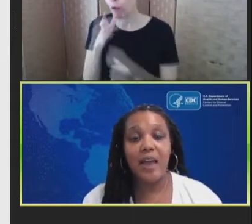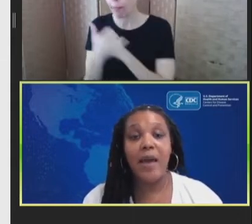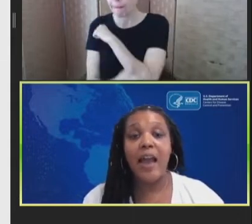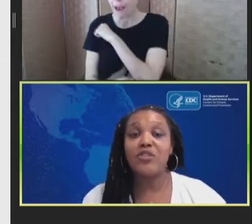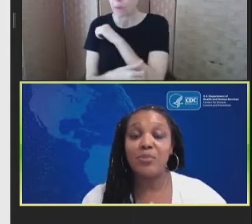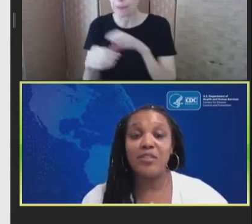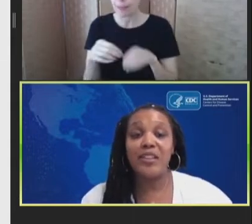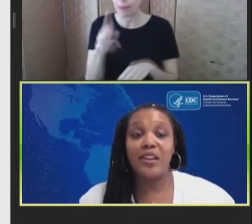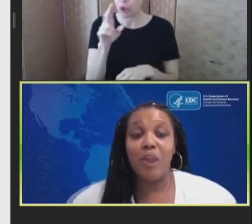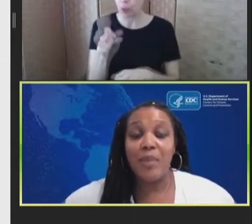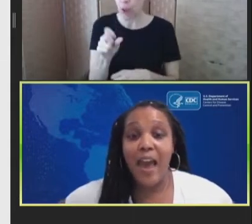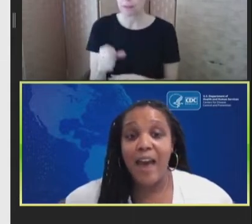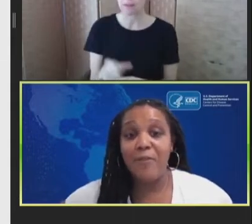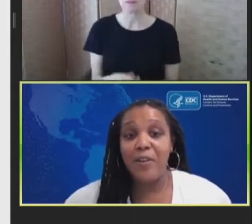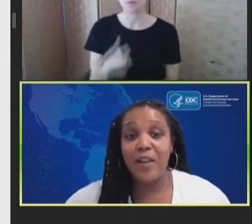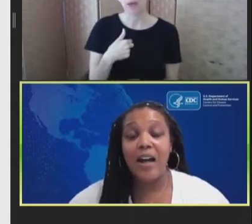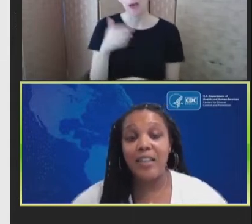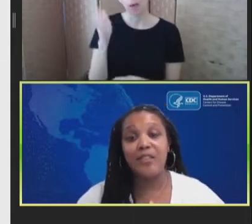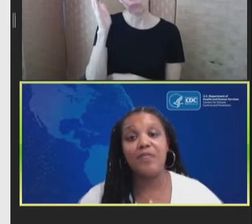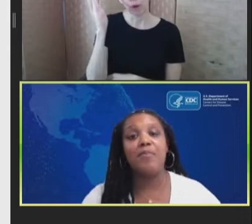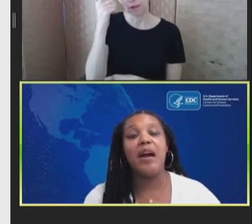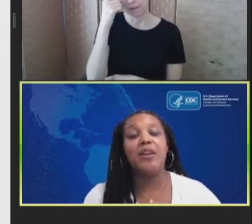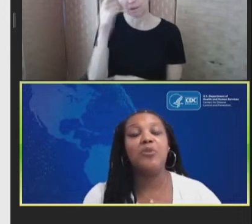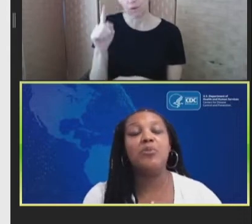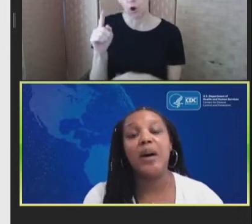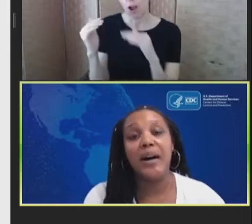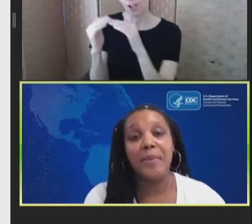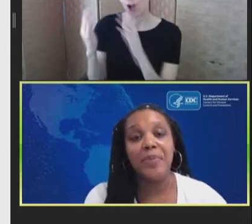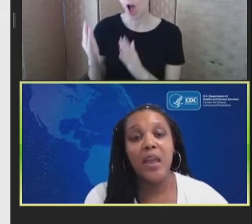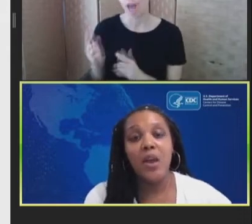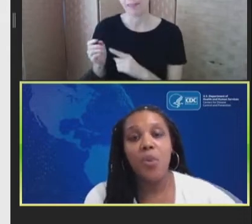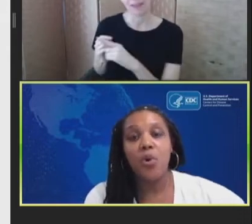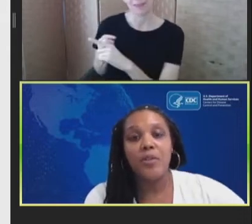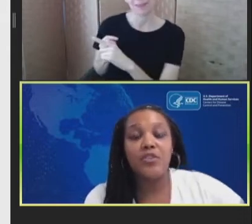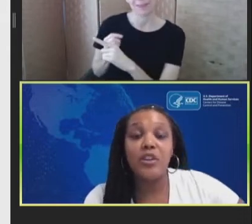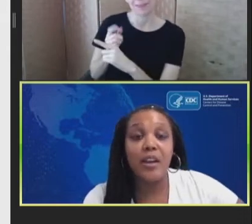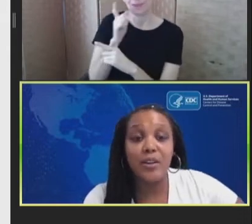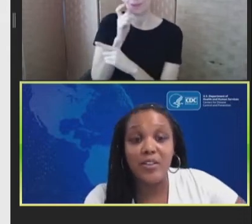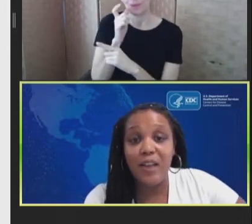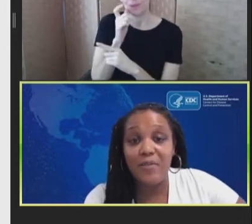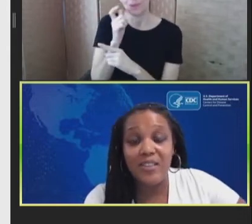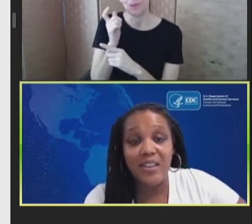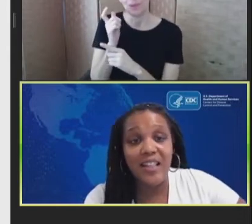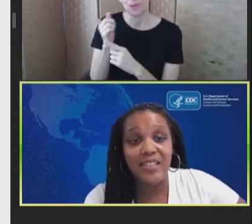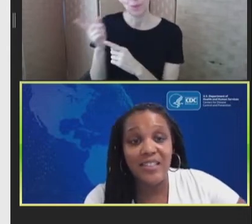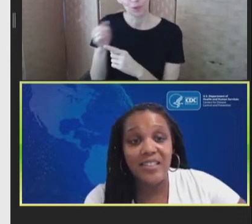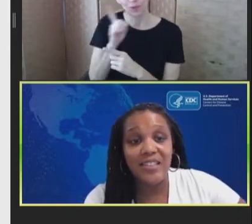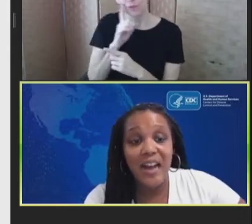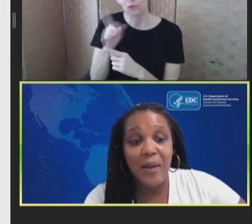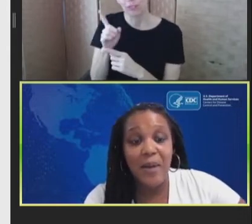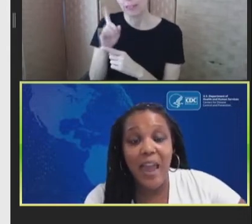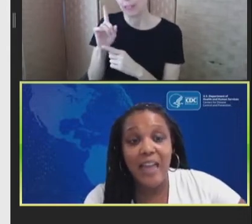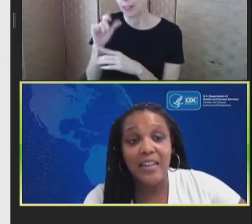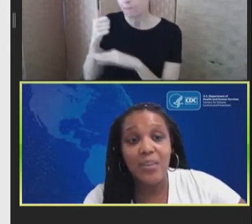I'm actually presenting on behalf of colleagues of mine who were the generators of this analysis. And